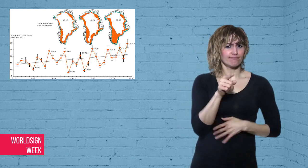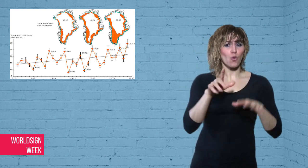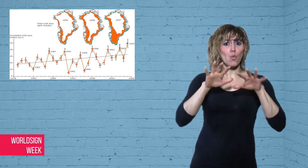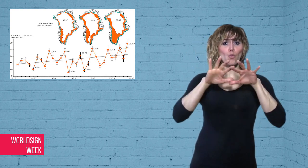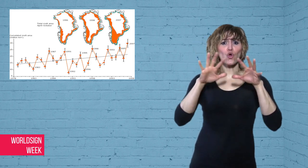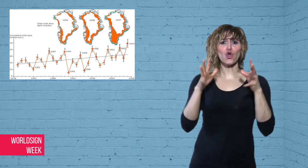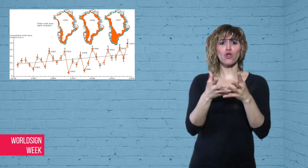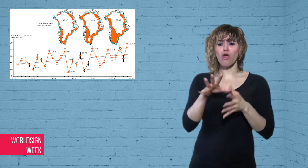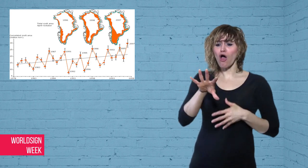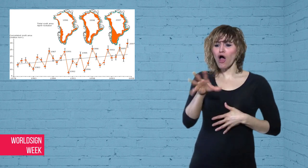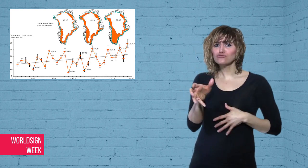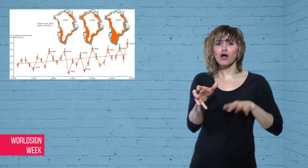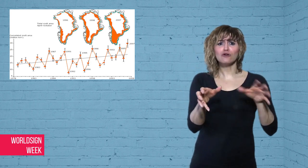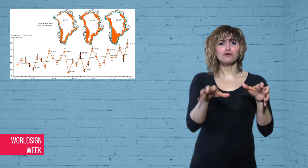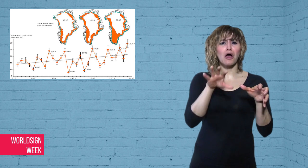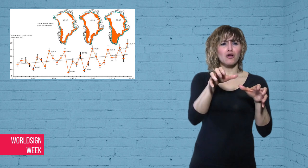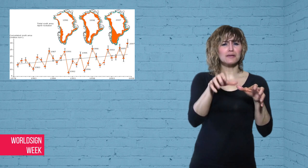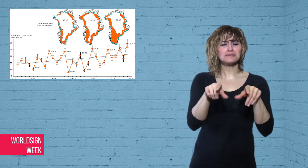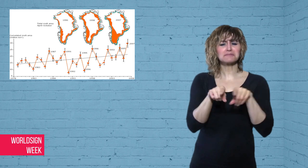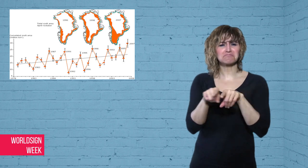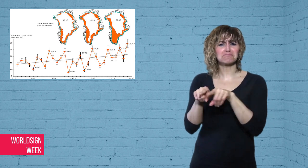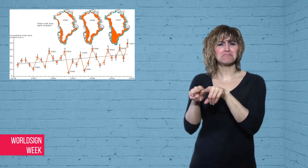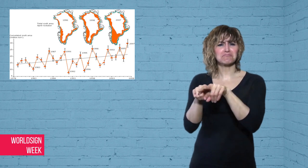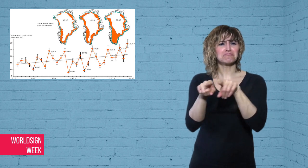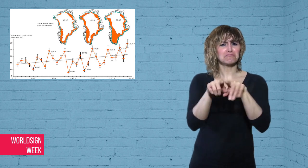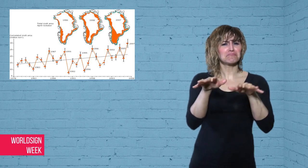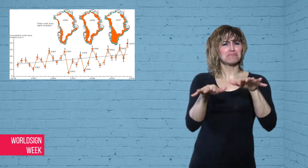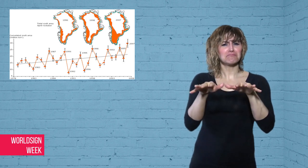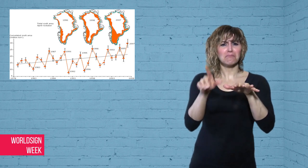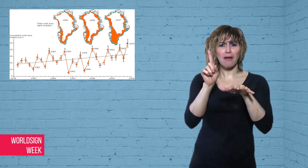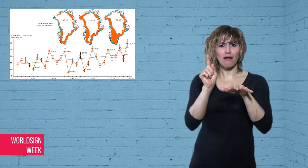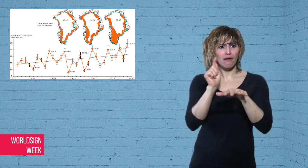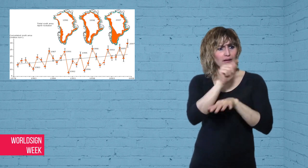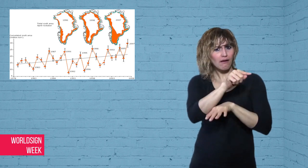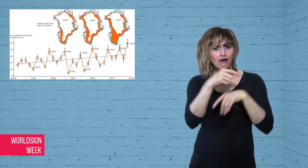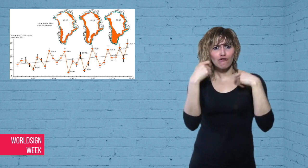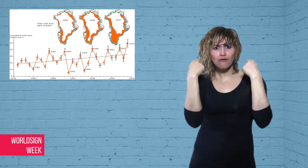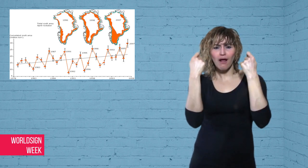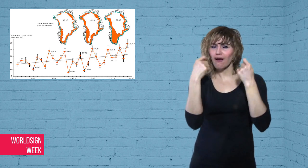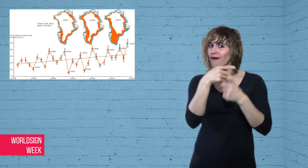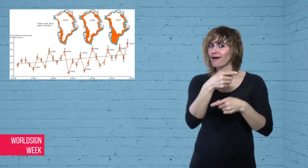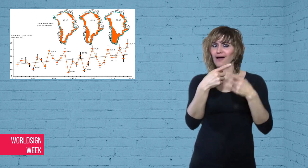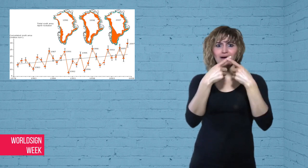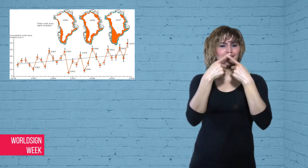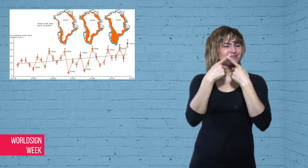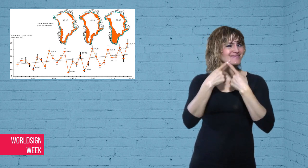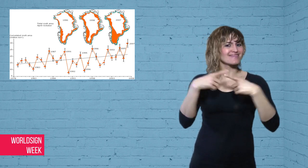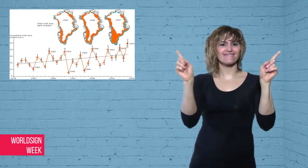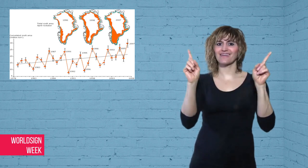features that sets it apart from